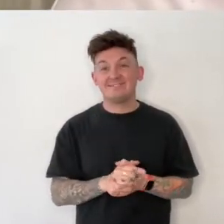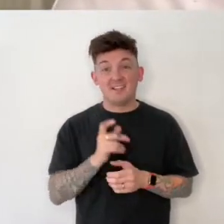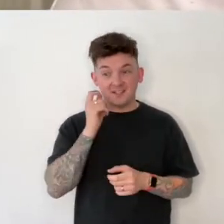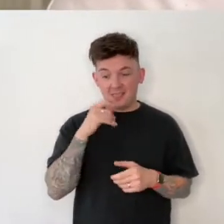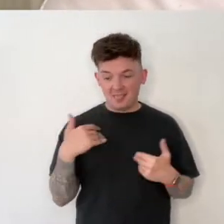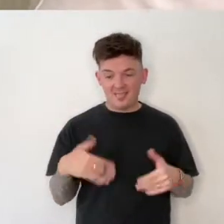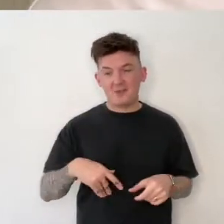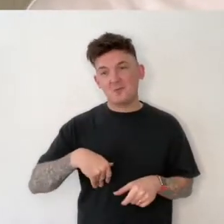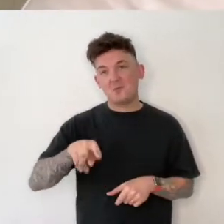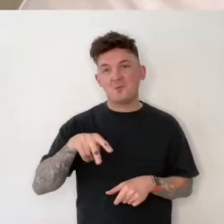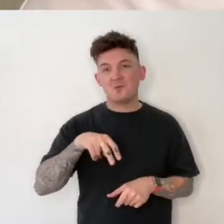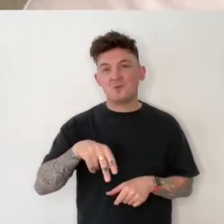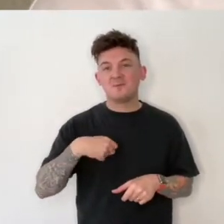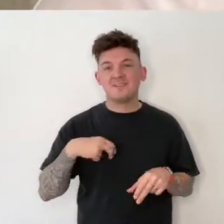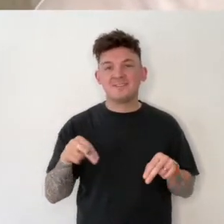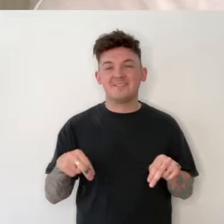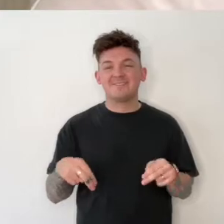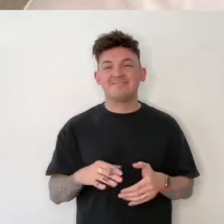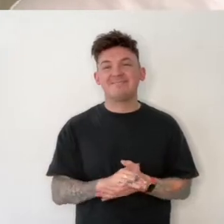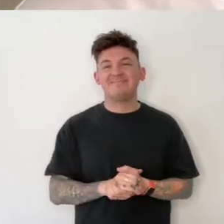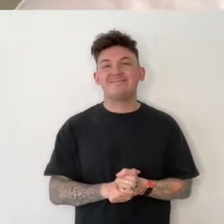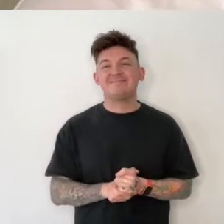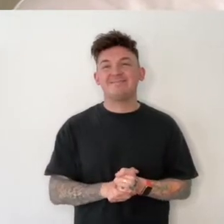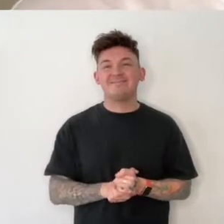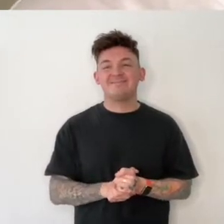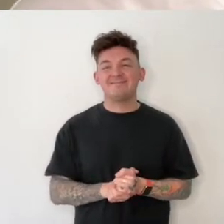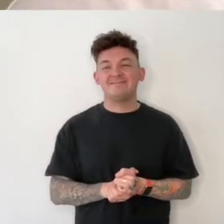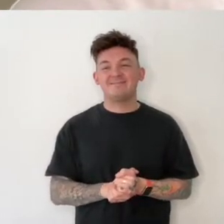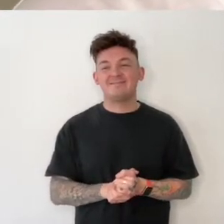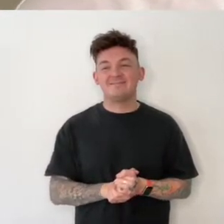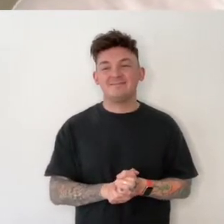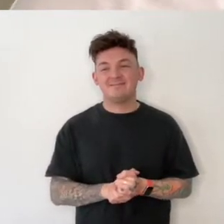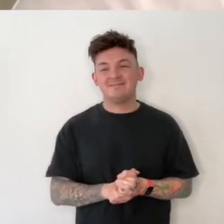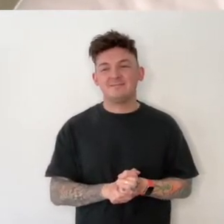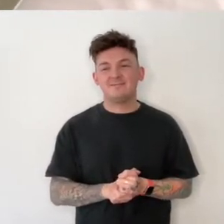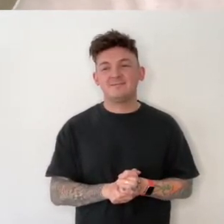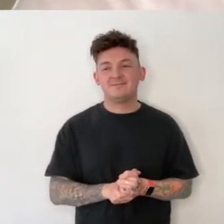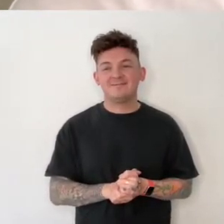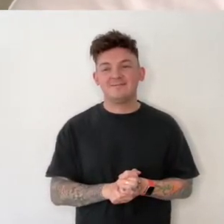my dog out for a walk, he's going to be like 'my mum really made an effort today today'